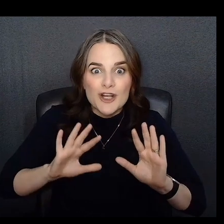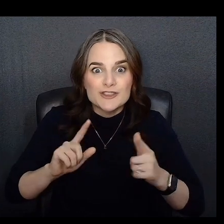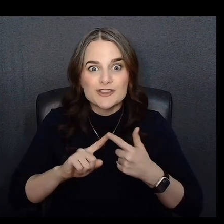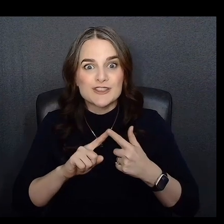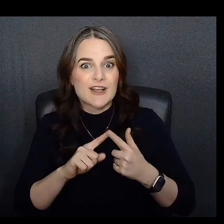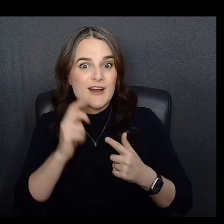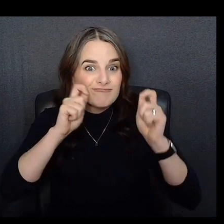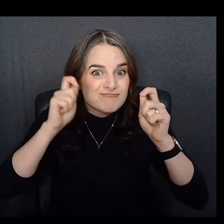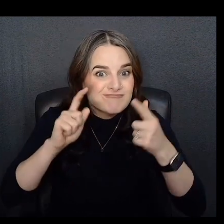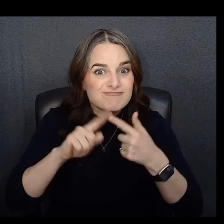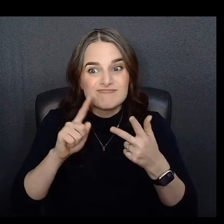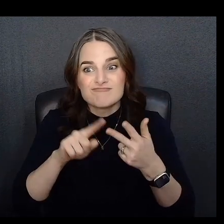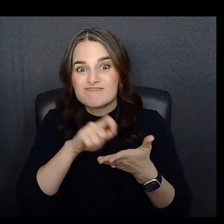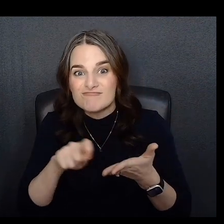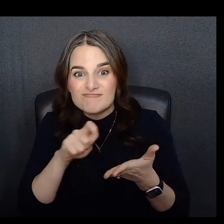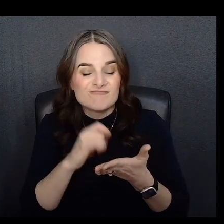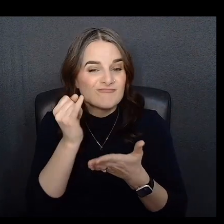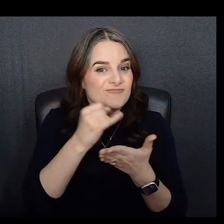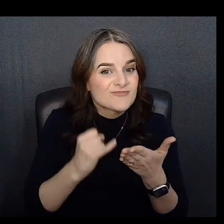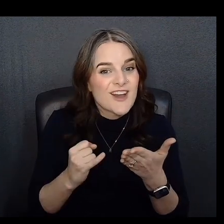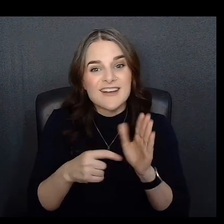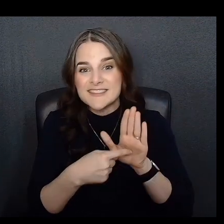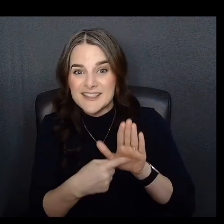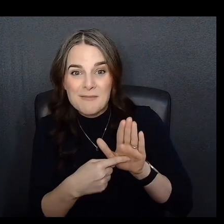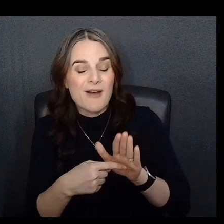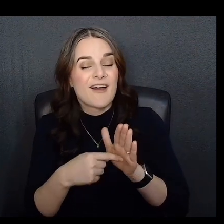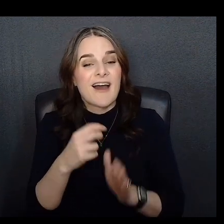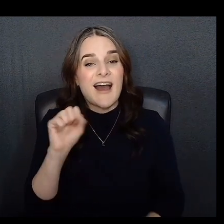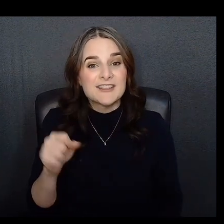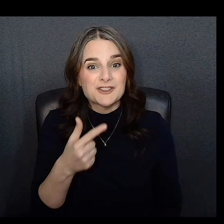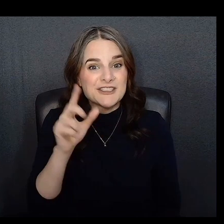writing, drawing, using symbols, using a speech-generating device.